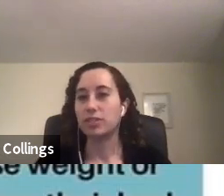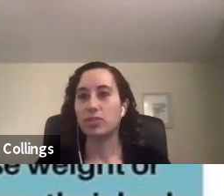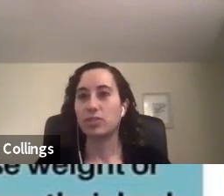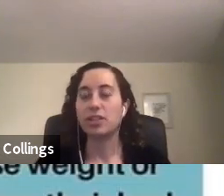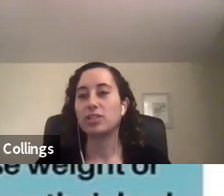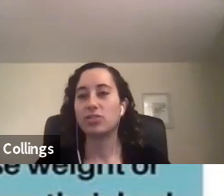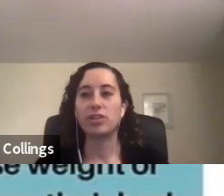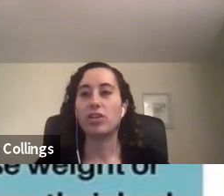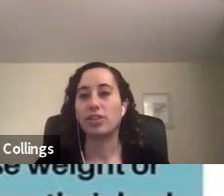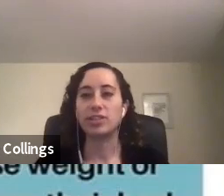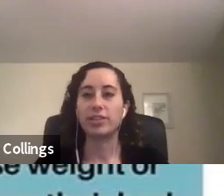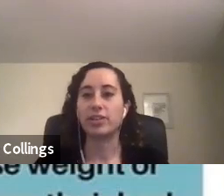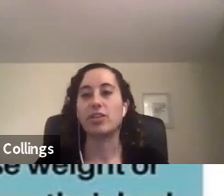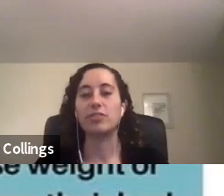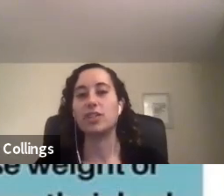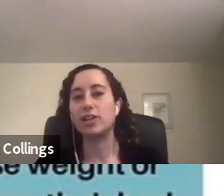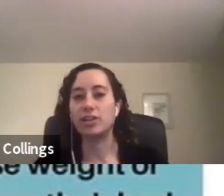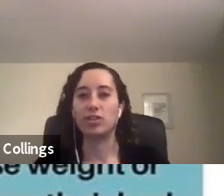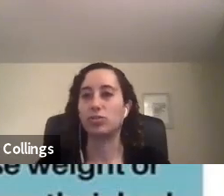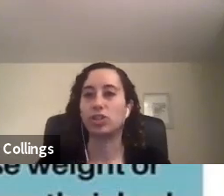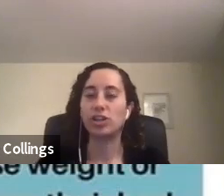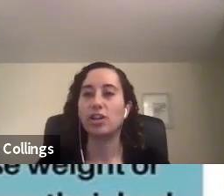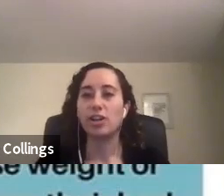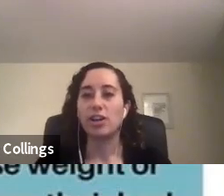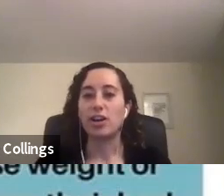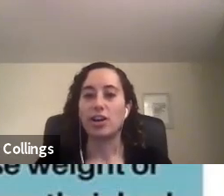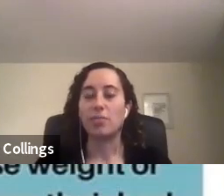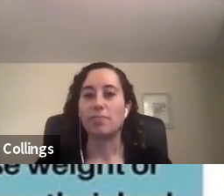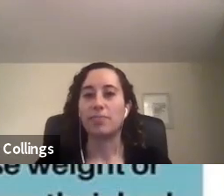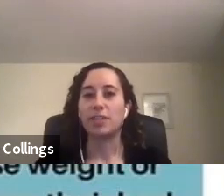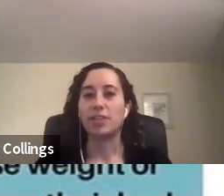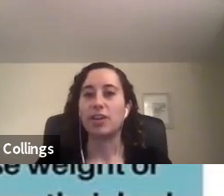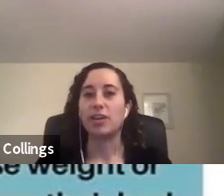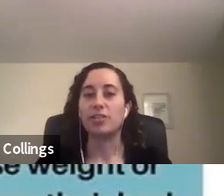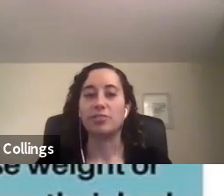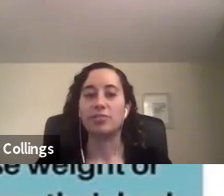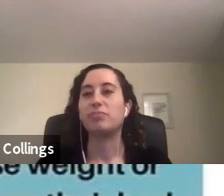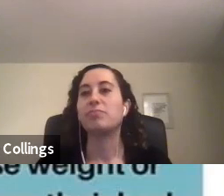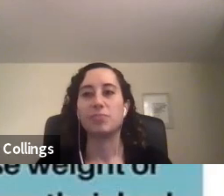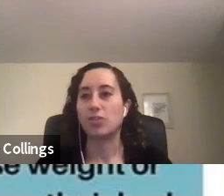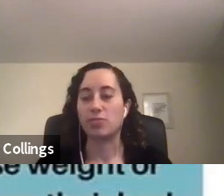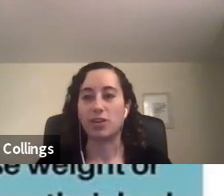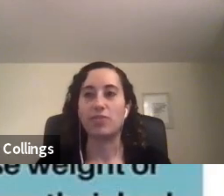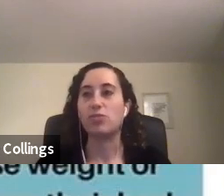And these are all ways that you could be contributing to someone's eating disorder, all things